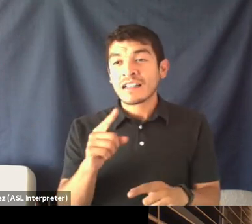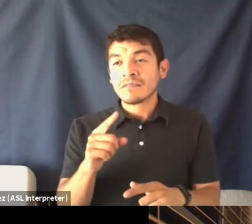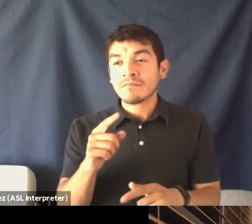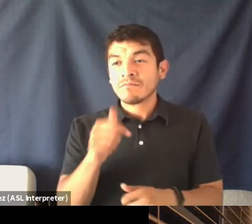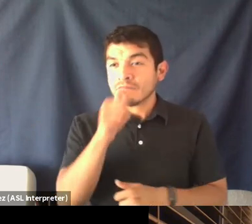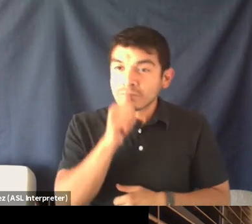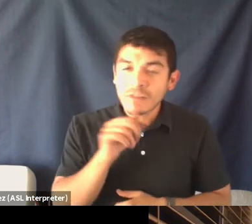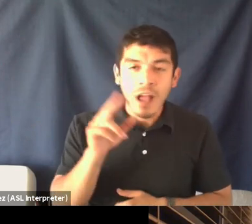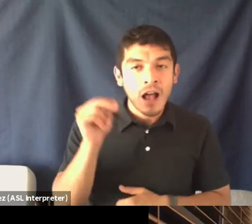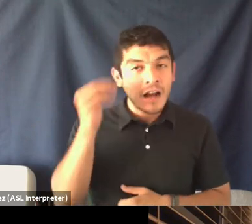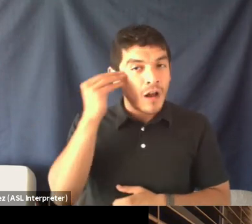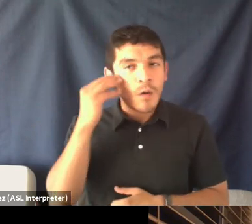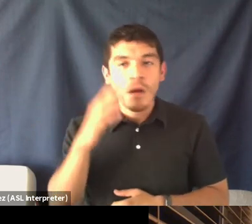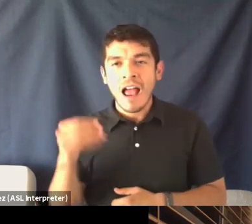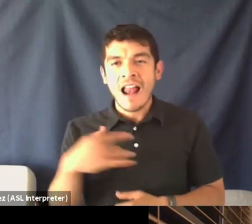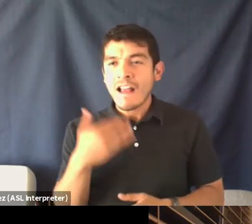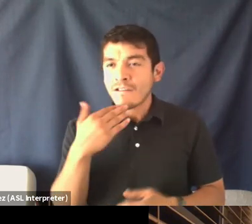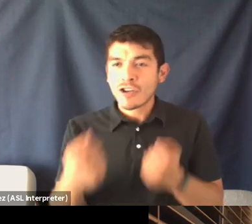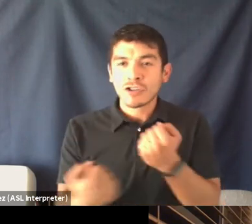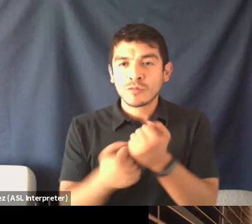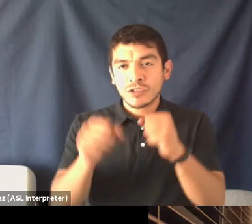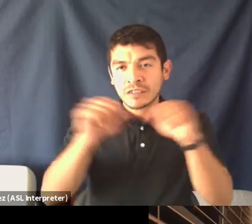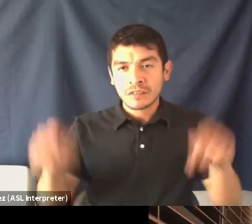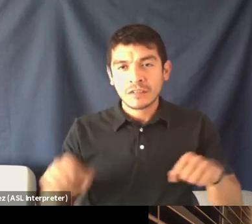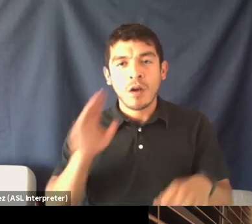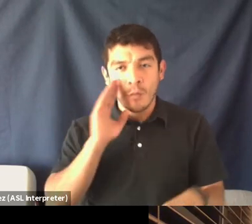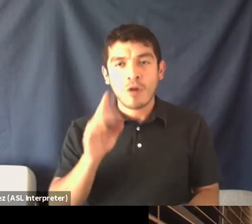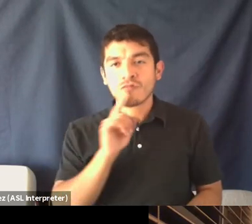and having a good support system around you will help.